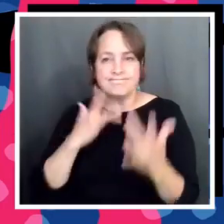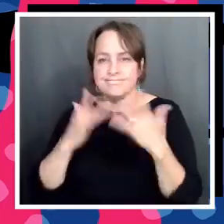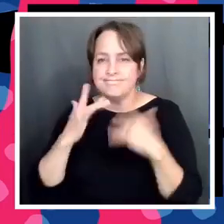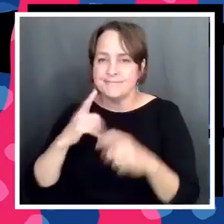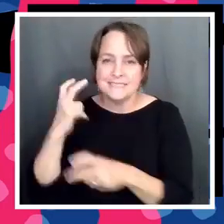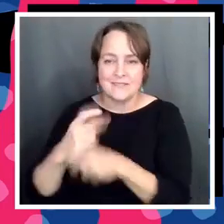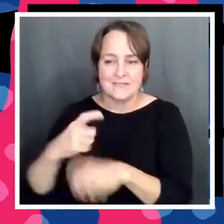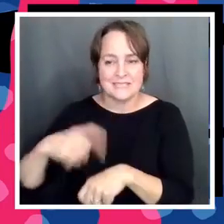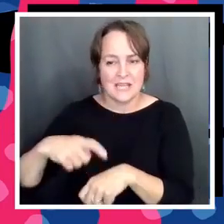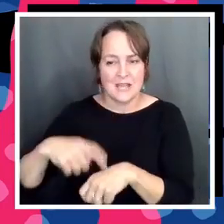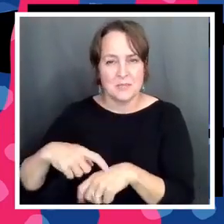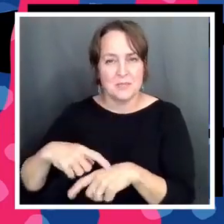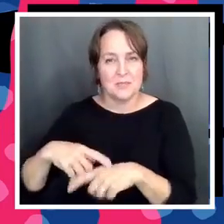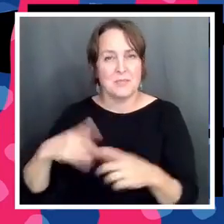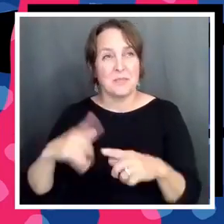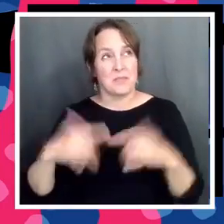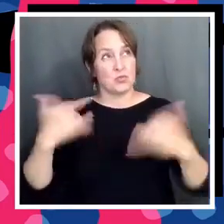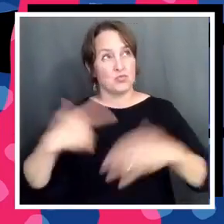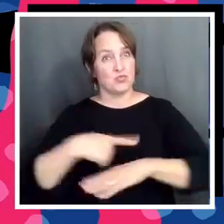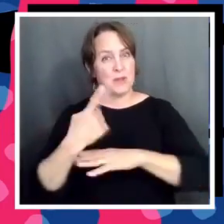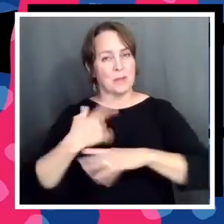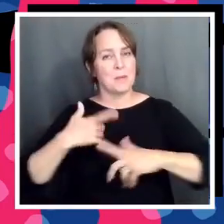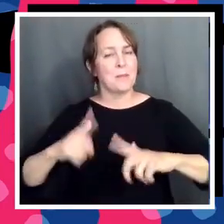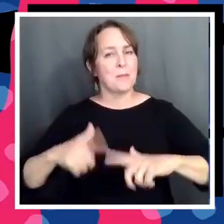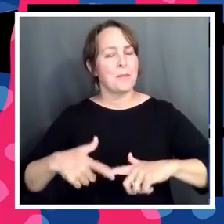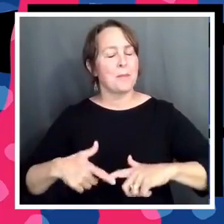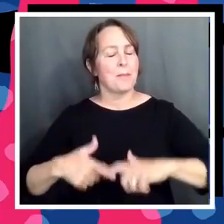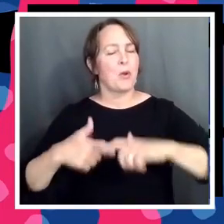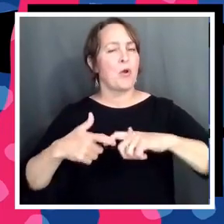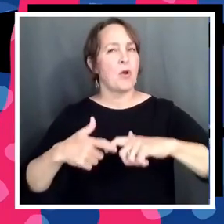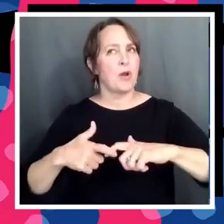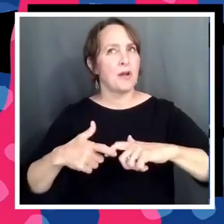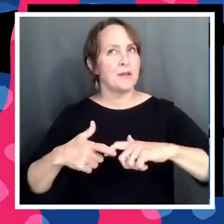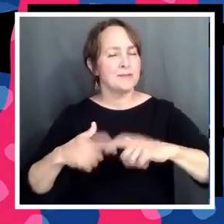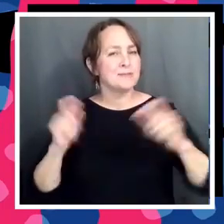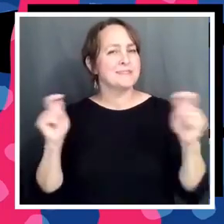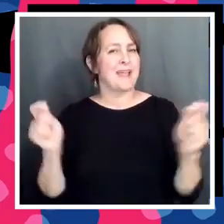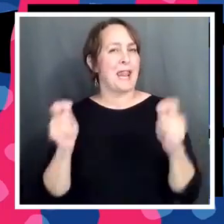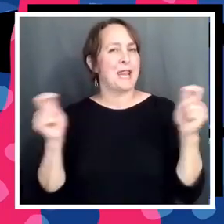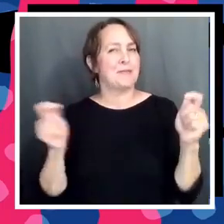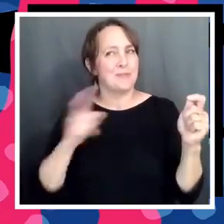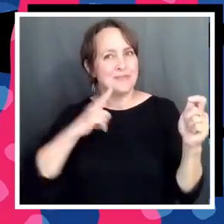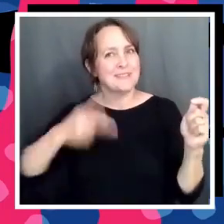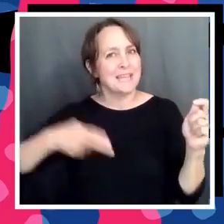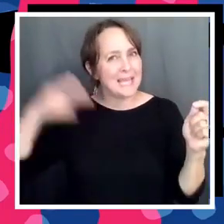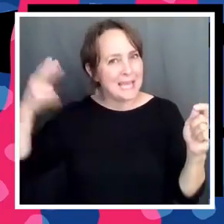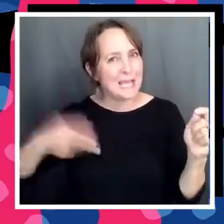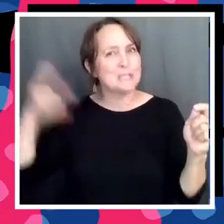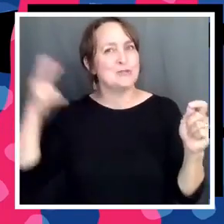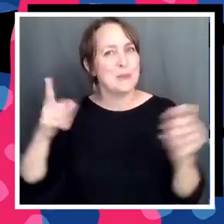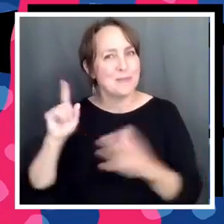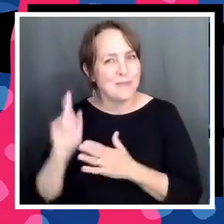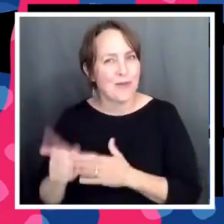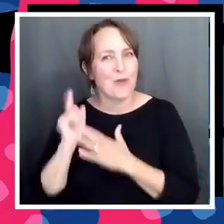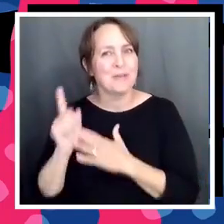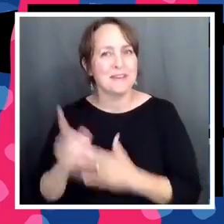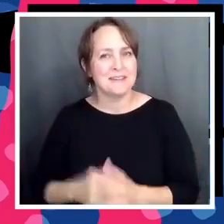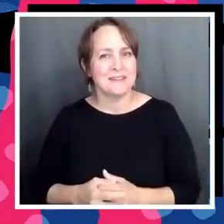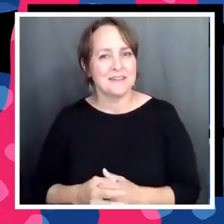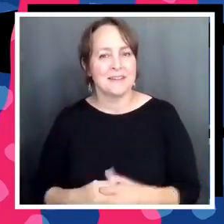MOMENTOUS DAY.JUST TO SAY, WE HAVE ALL BEEN THROUGH SO MUCH THIS LAST YEAR, THE LAST COUPLE YEARS. WE HAVE ALL BEEN THROUGH SOME